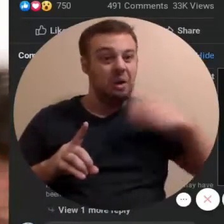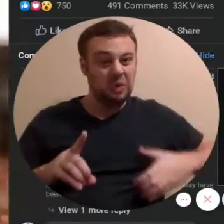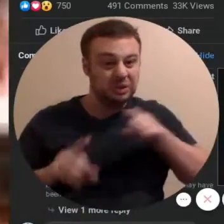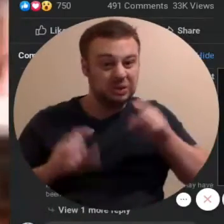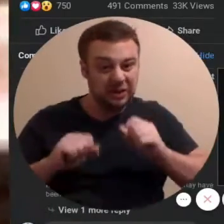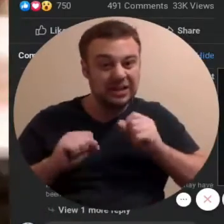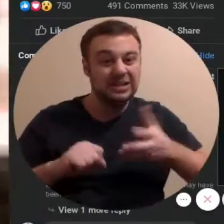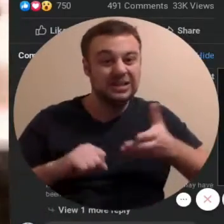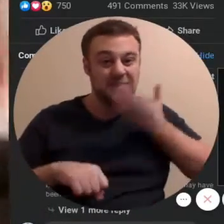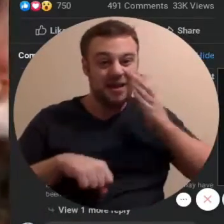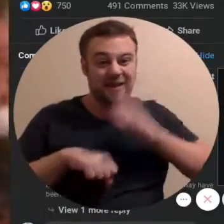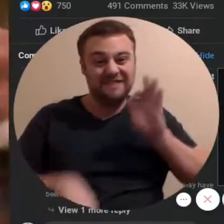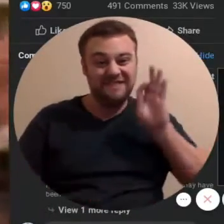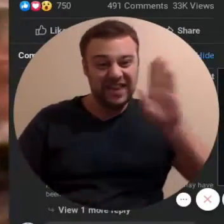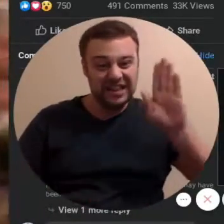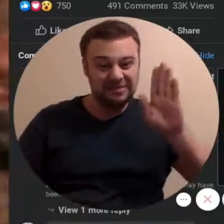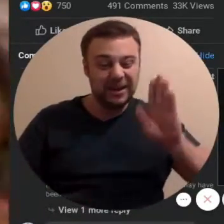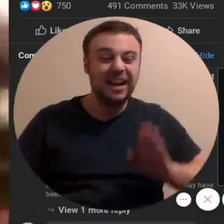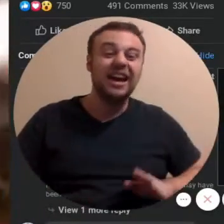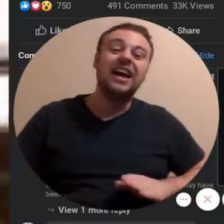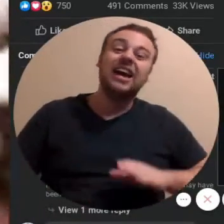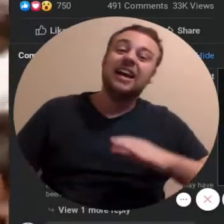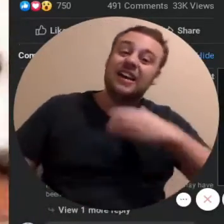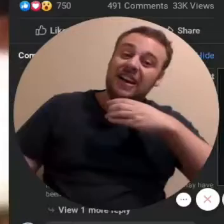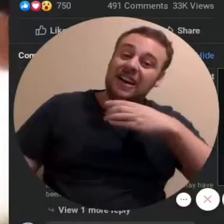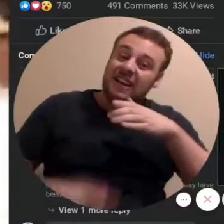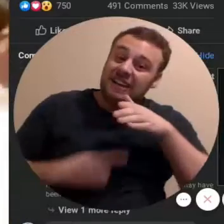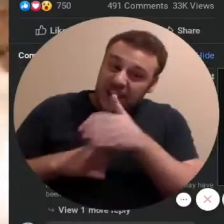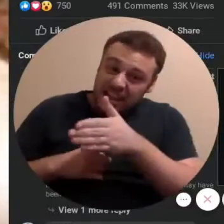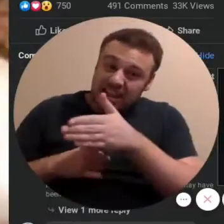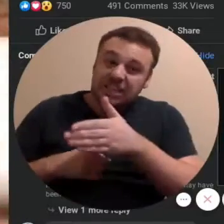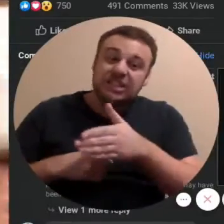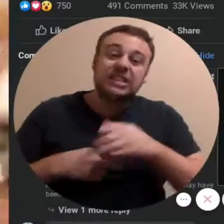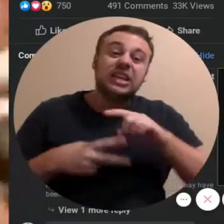and meat and- Julie: Flamingo chow.